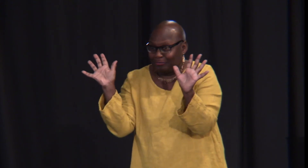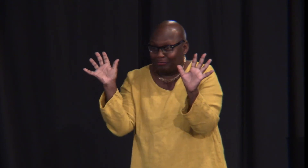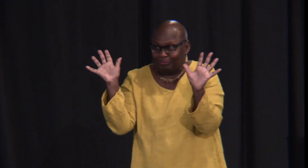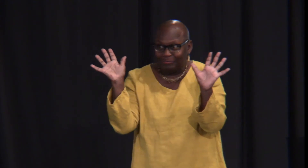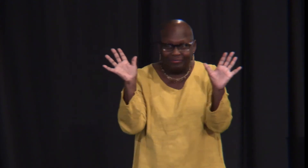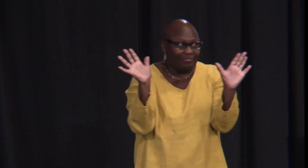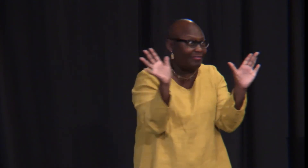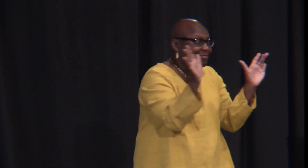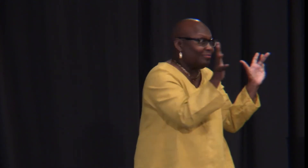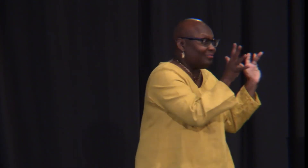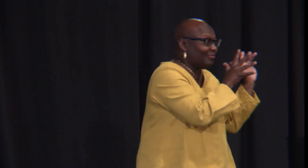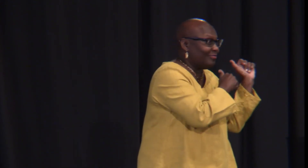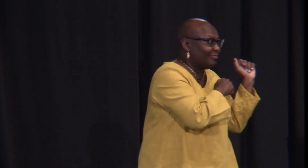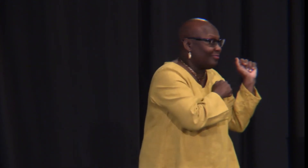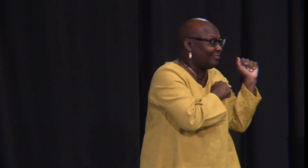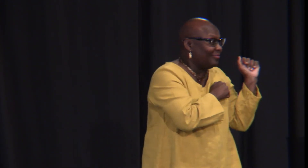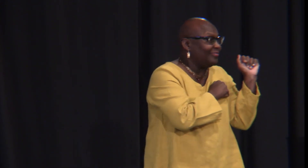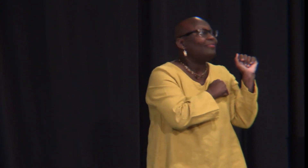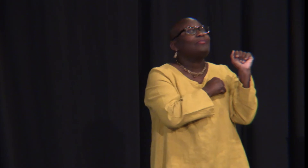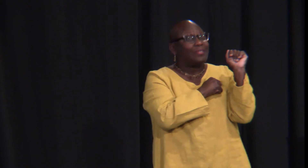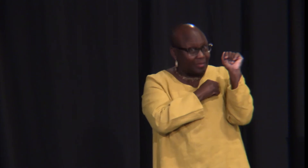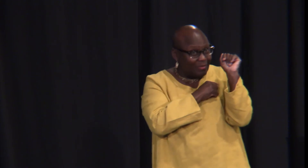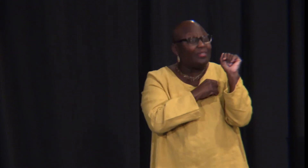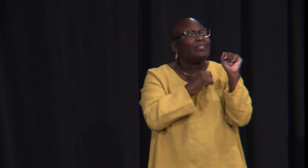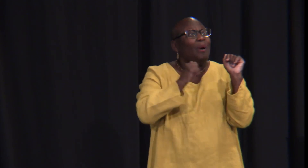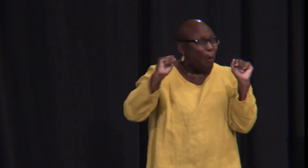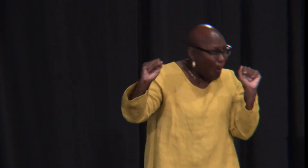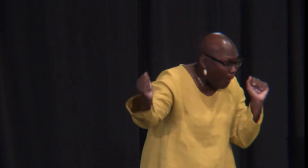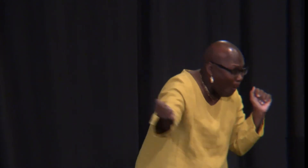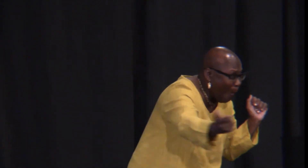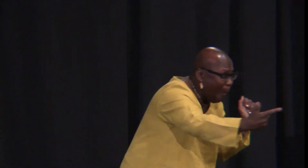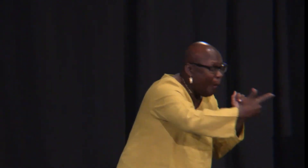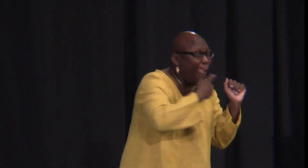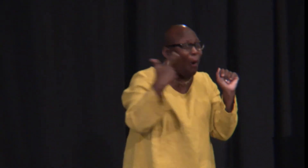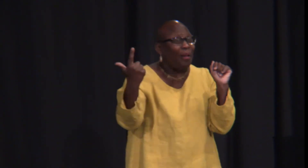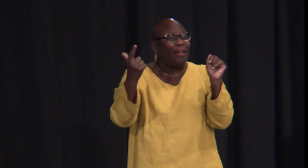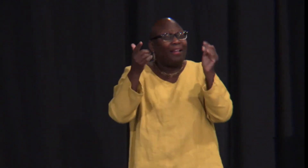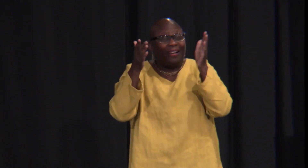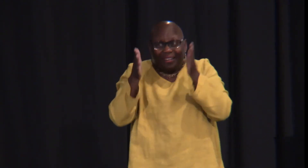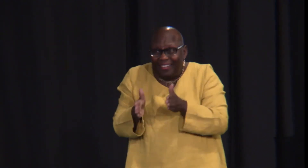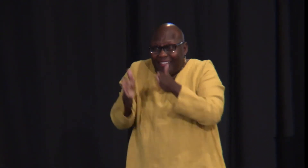to be accountable for changes in that system. So when you leave this room,